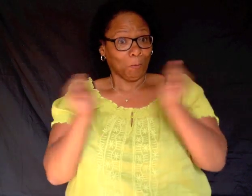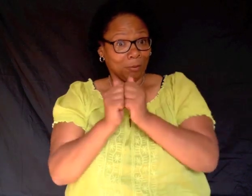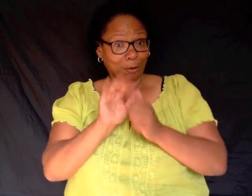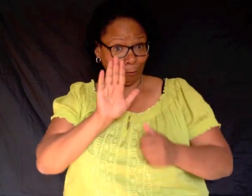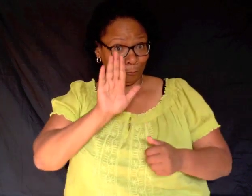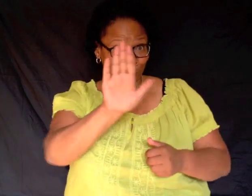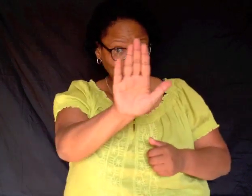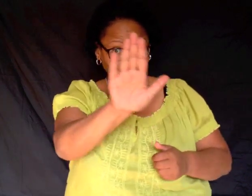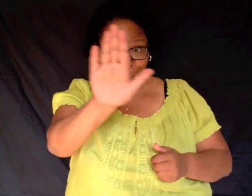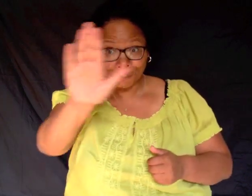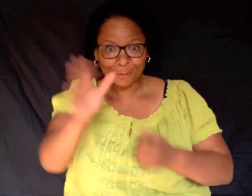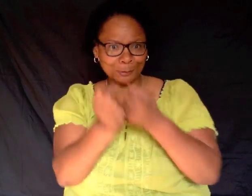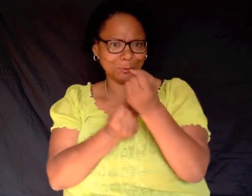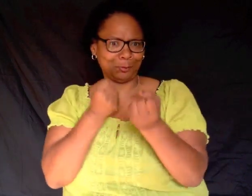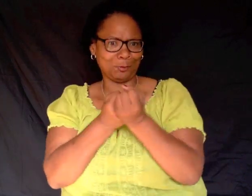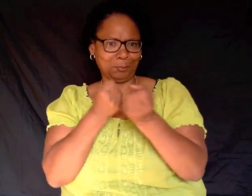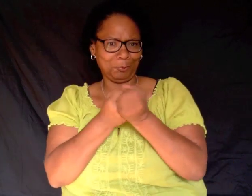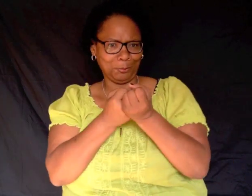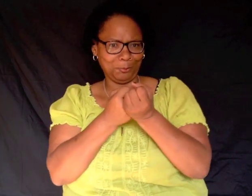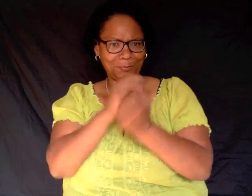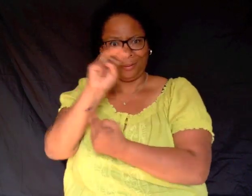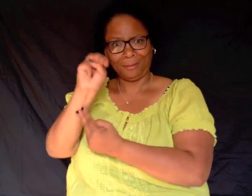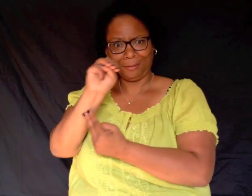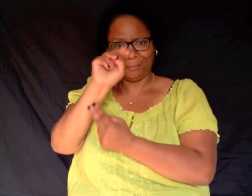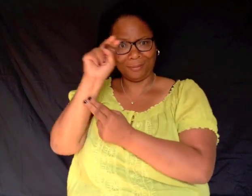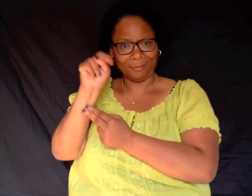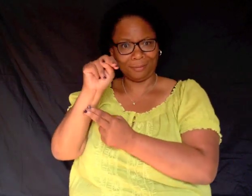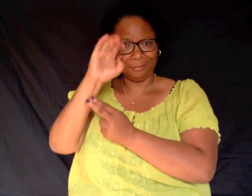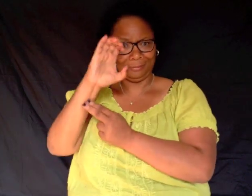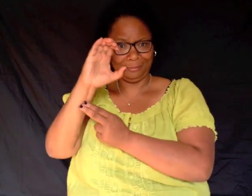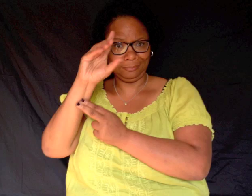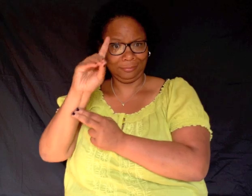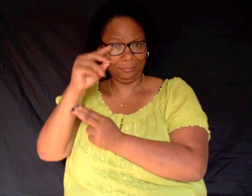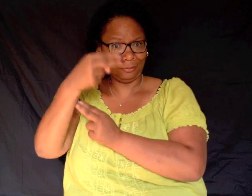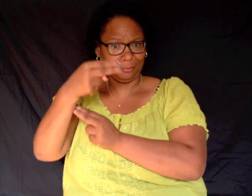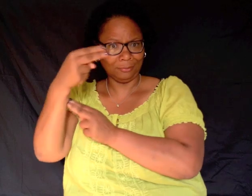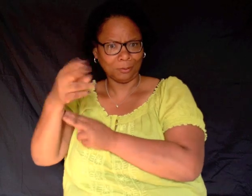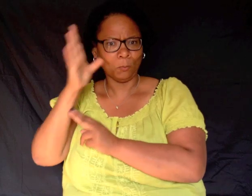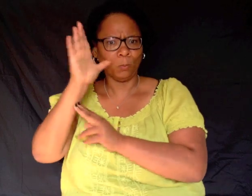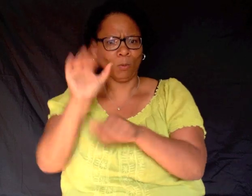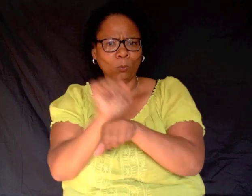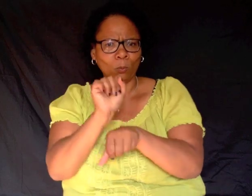With your support, MNCDHH will work